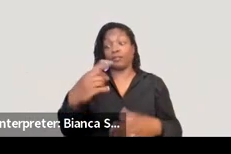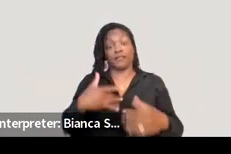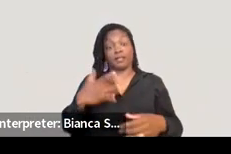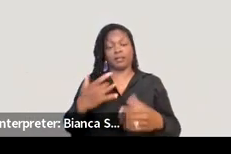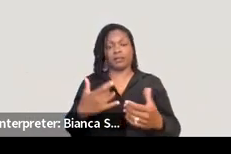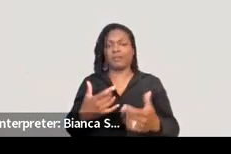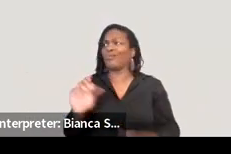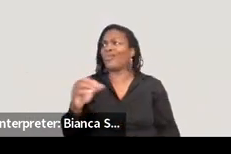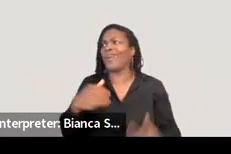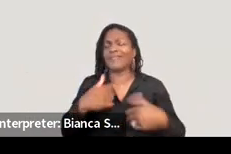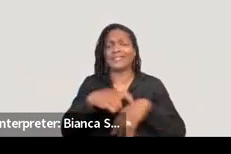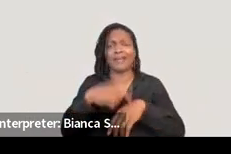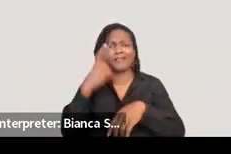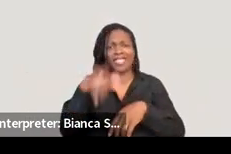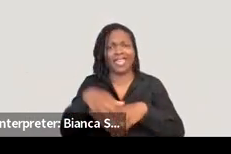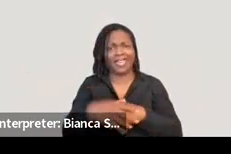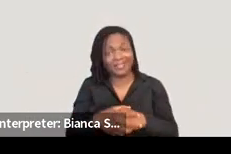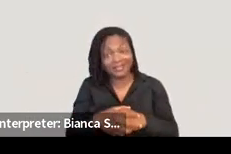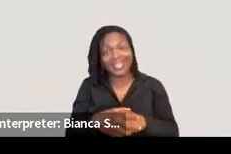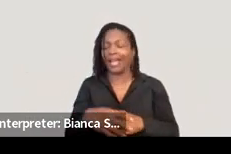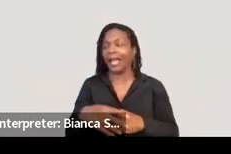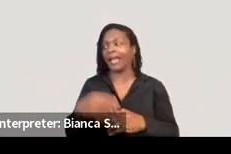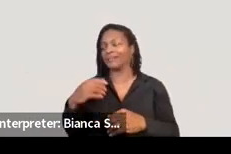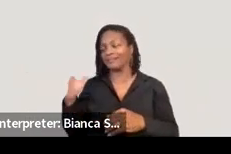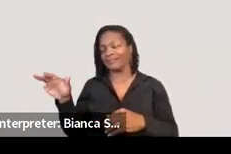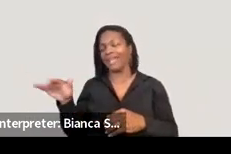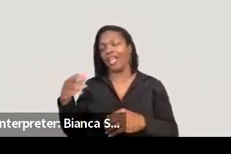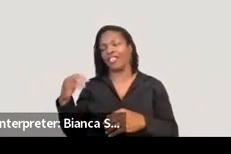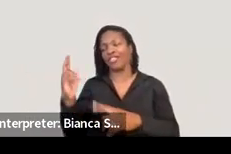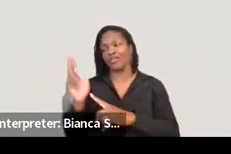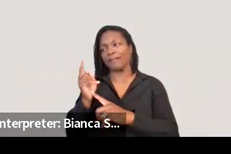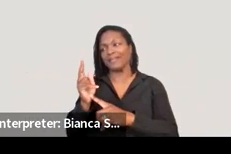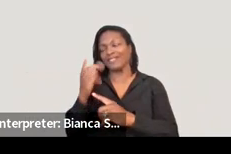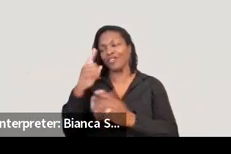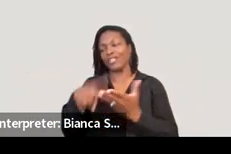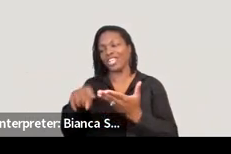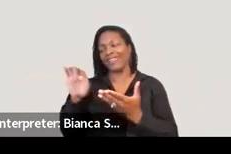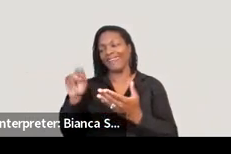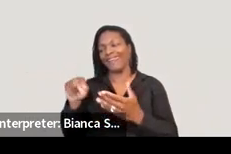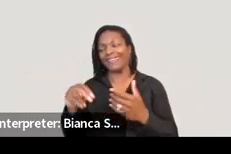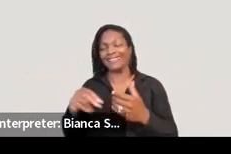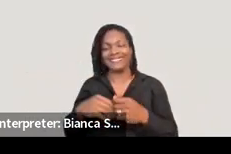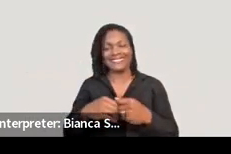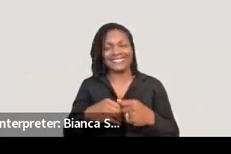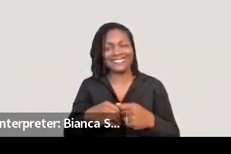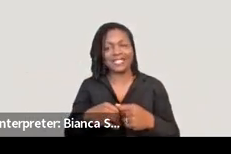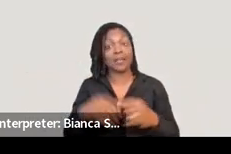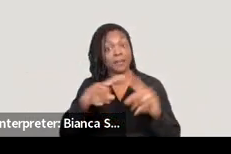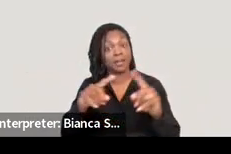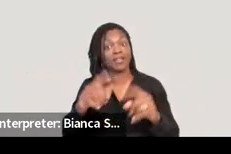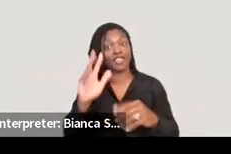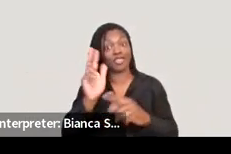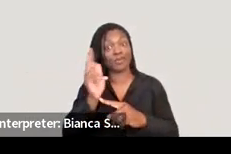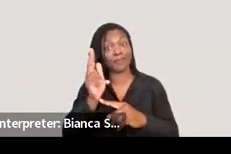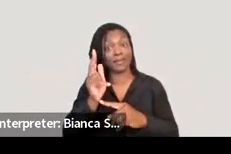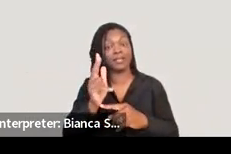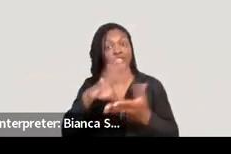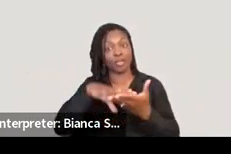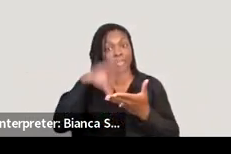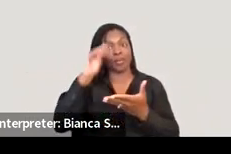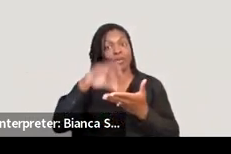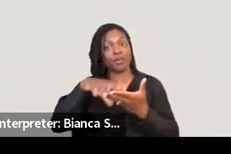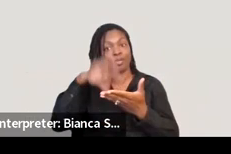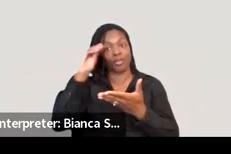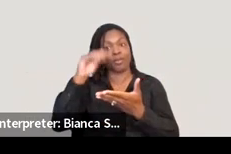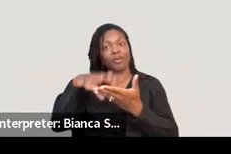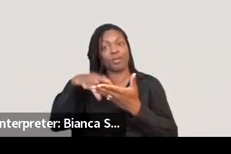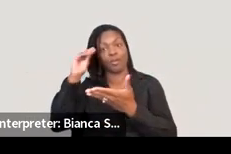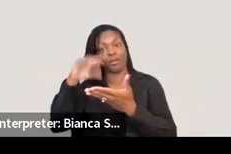I told her give them 3 min. They had 3 min to check in so sometimes you have to cram something in but in those 3 min she found out that one student was experiencing anxiety and needed.